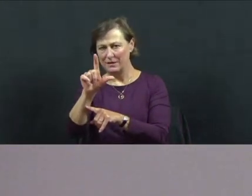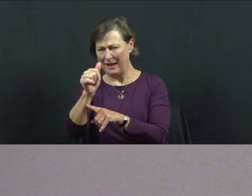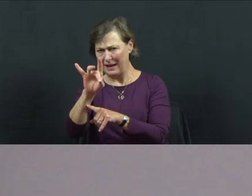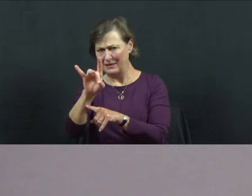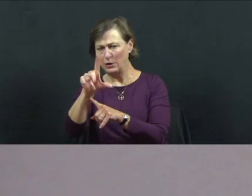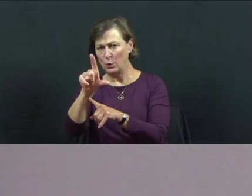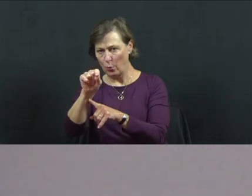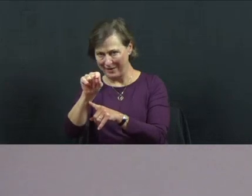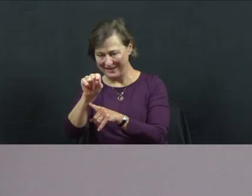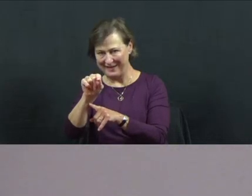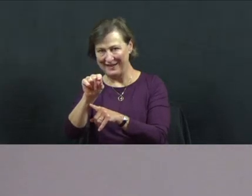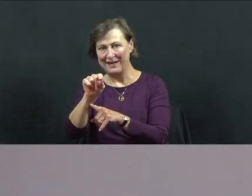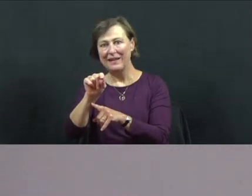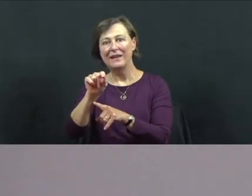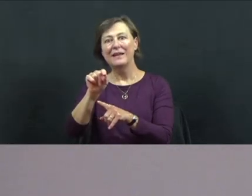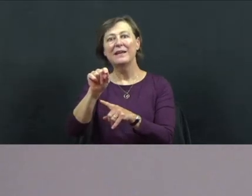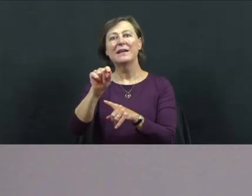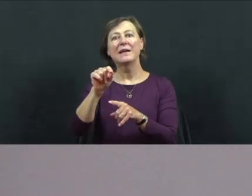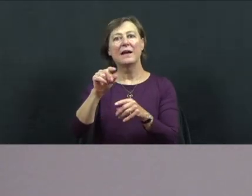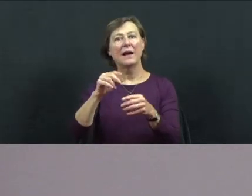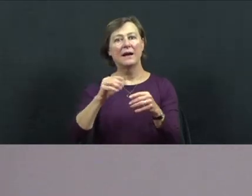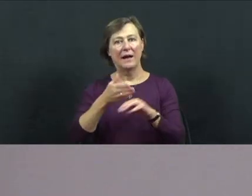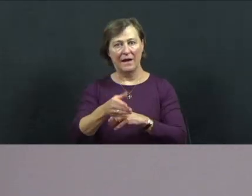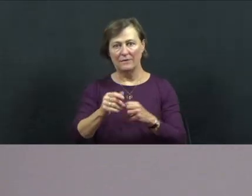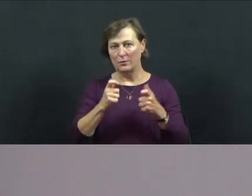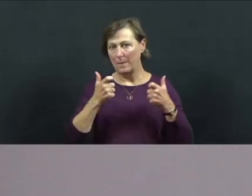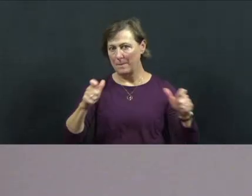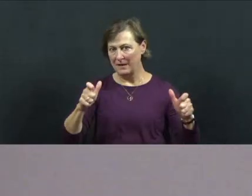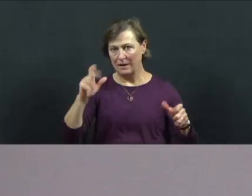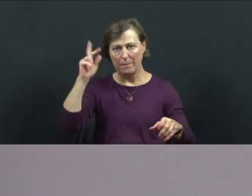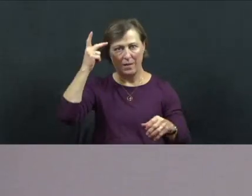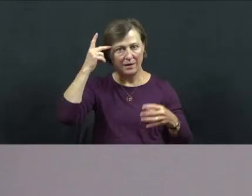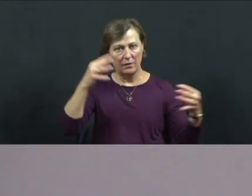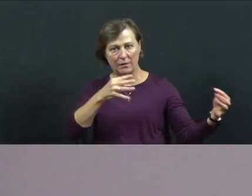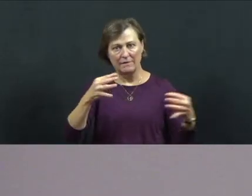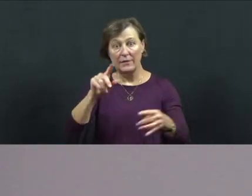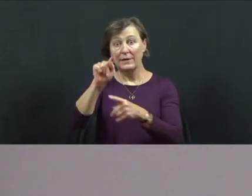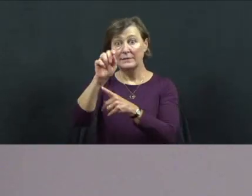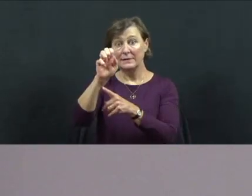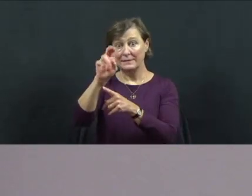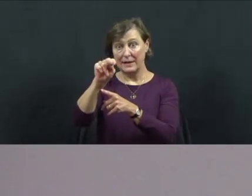battle, Tennessee, the 36th state to do so,